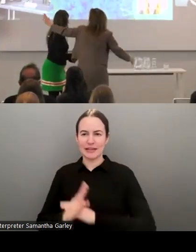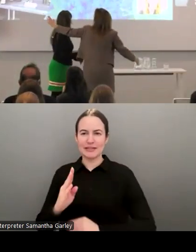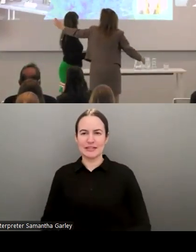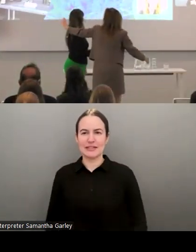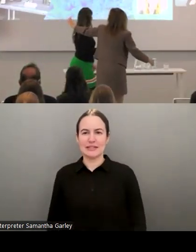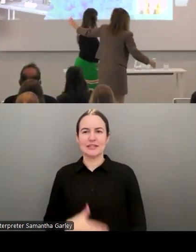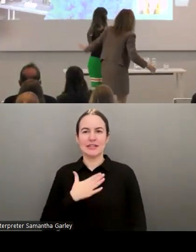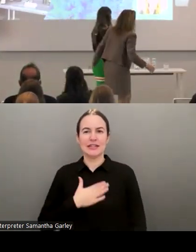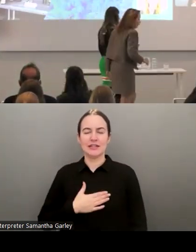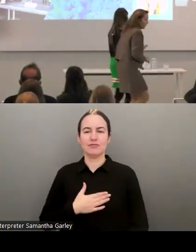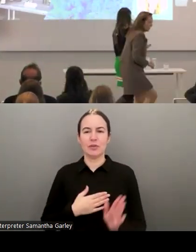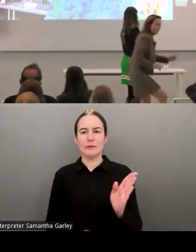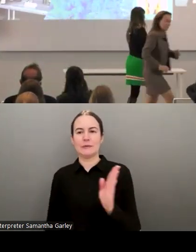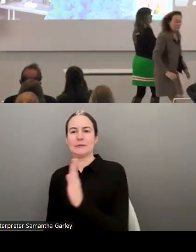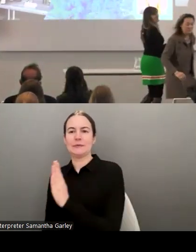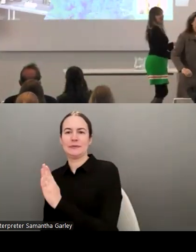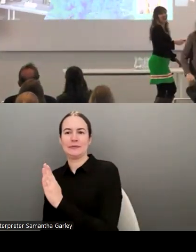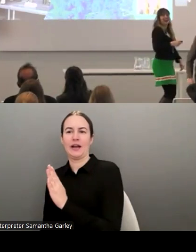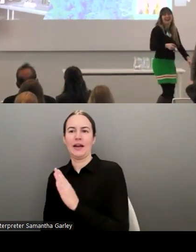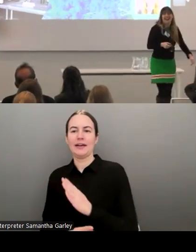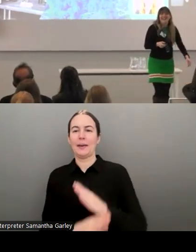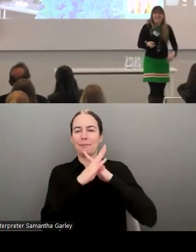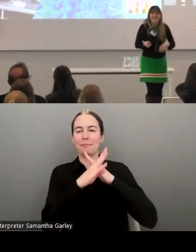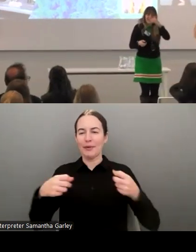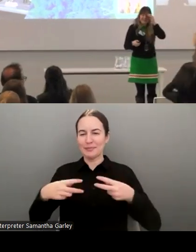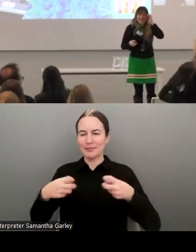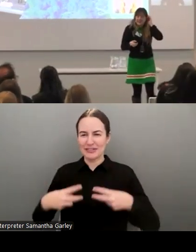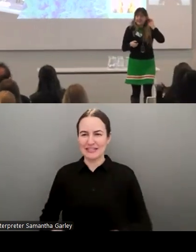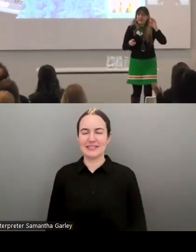You're disturbing the captions a bit. That's how students are. Right. So just to give a little bit